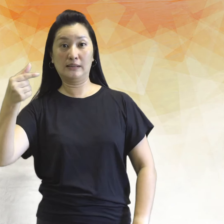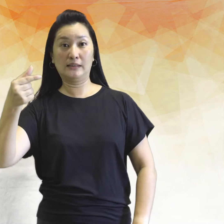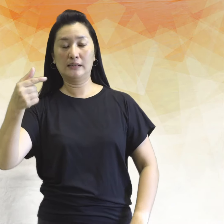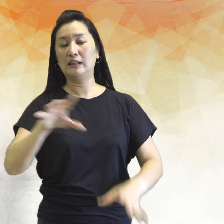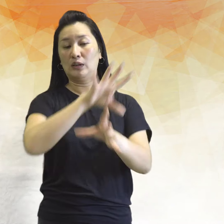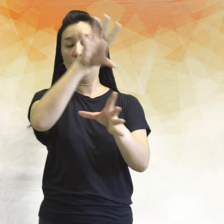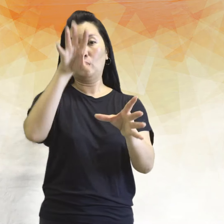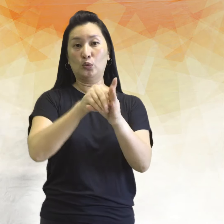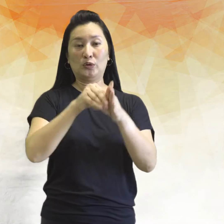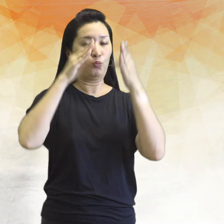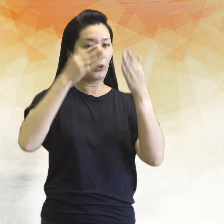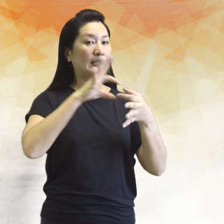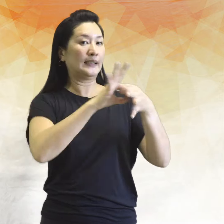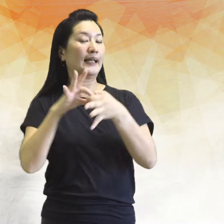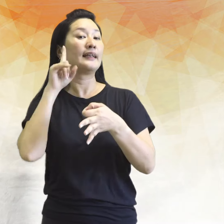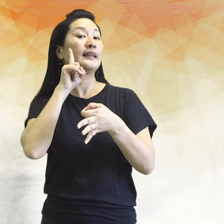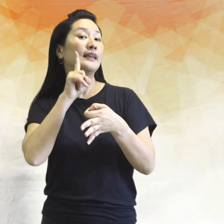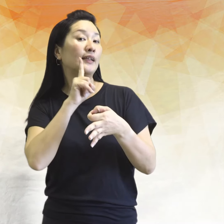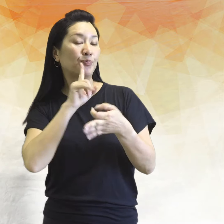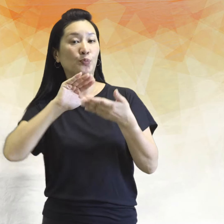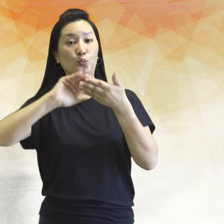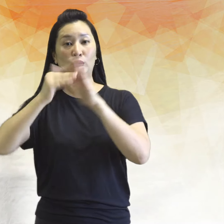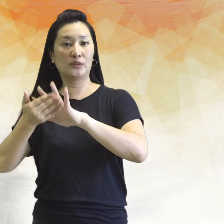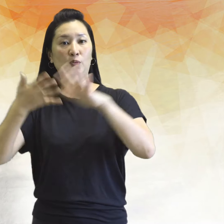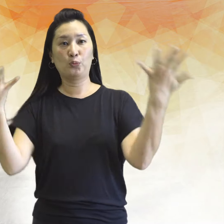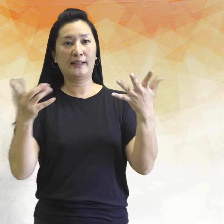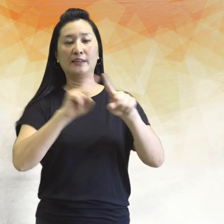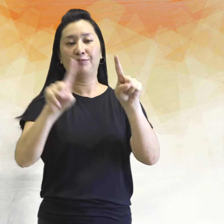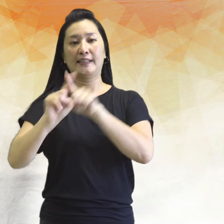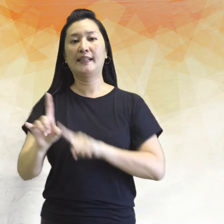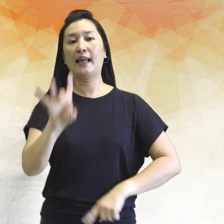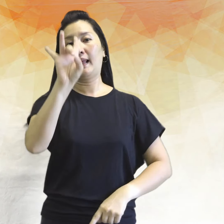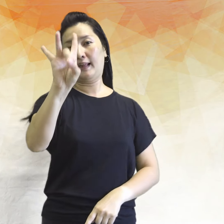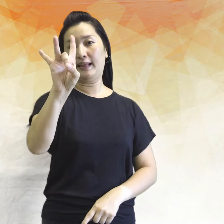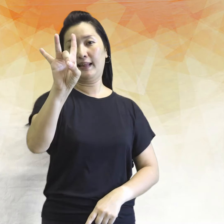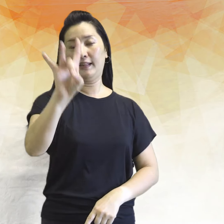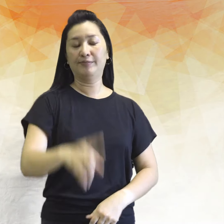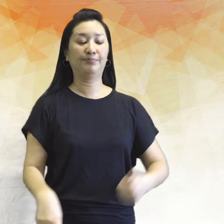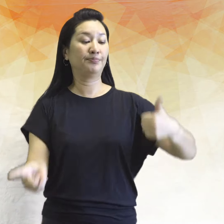There are eight campaign key messages related to deaf people's rights, which include: